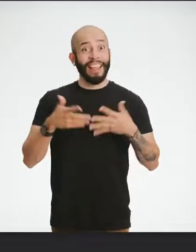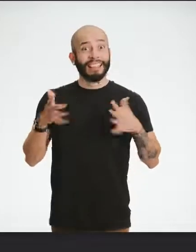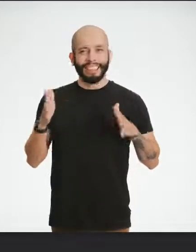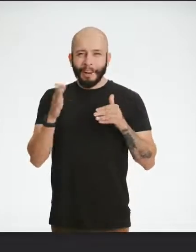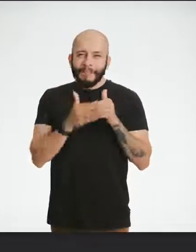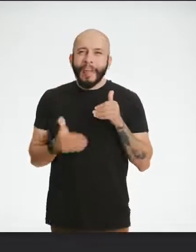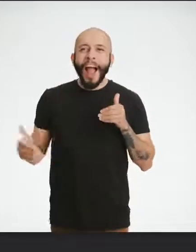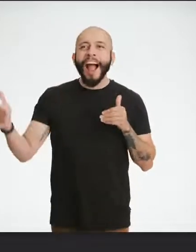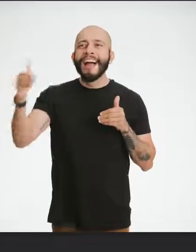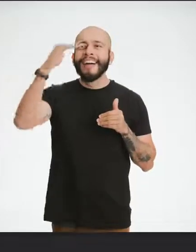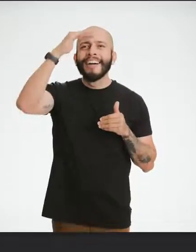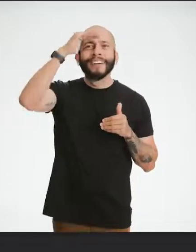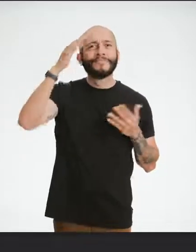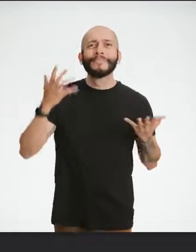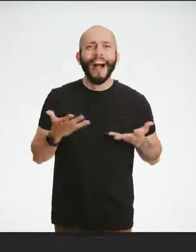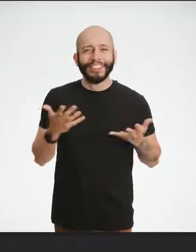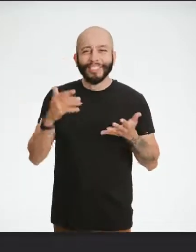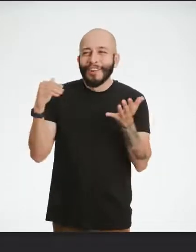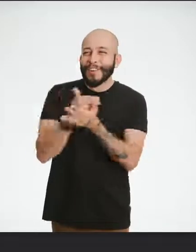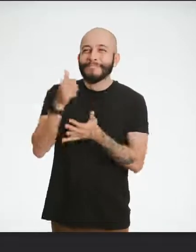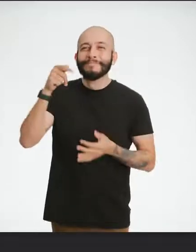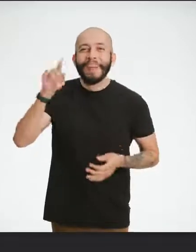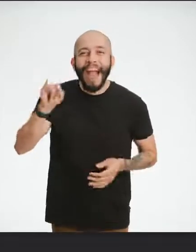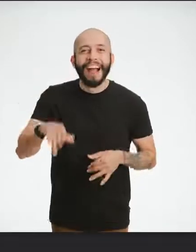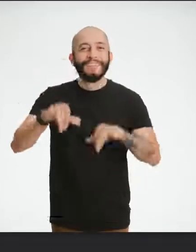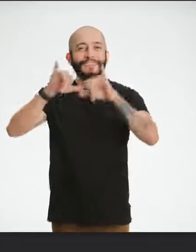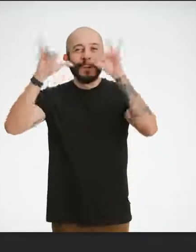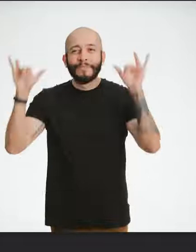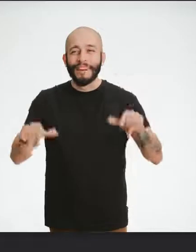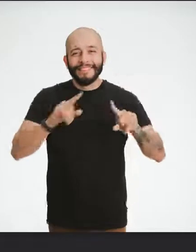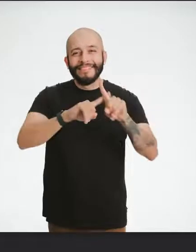And beyond those integration points, there are a ton of new APIs and frameworks across